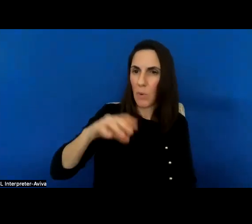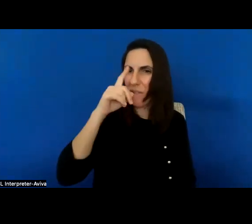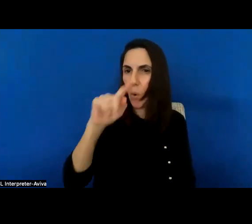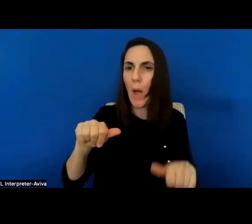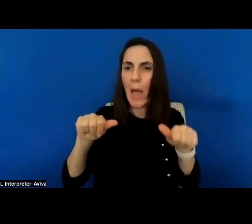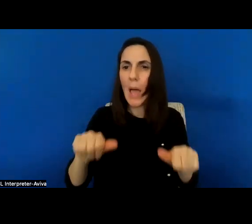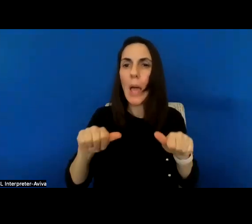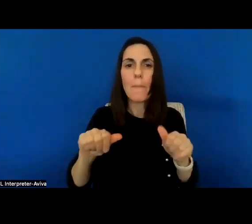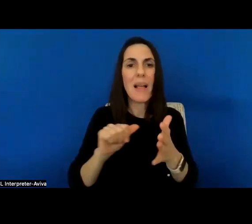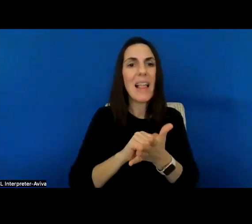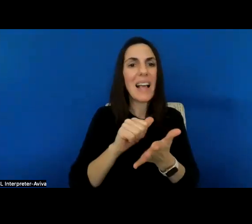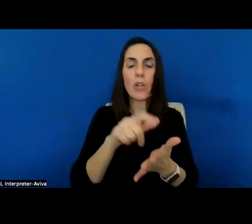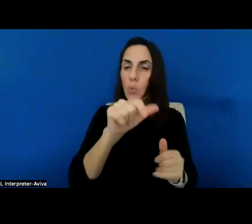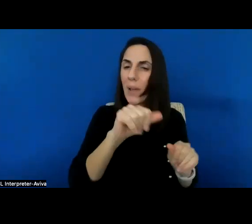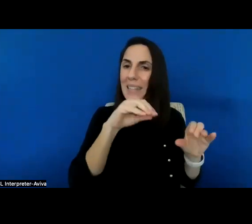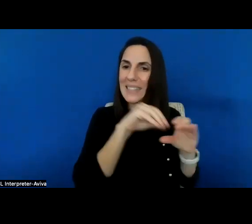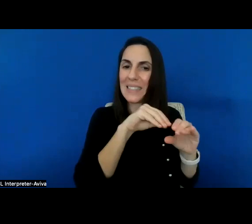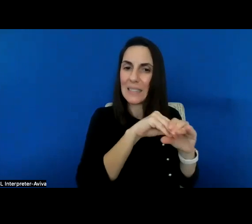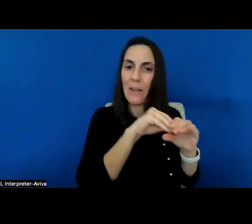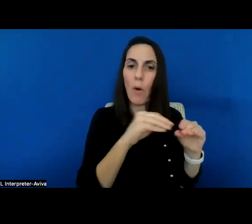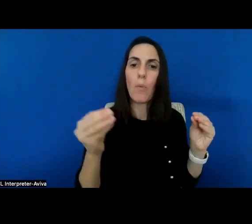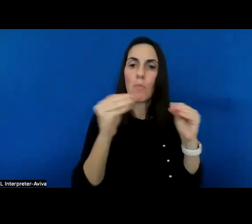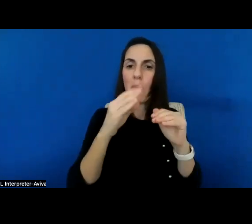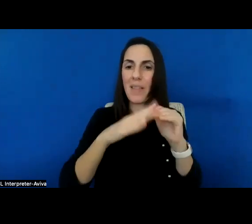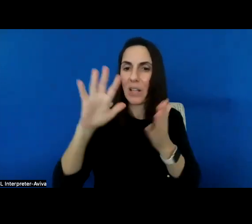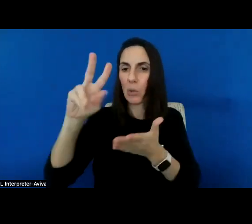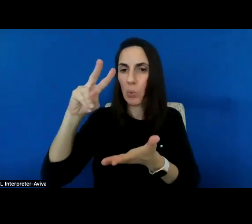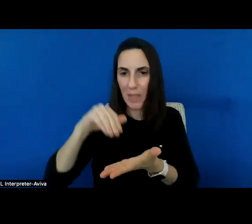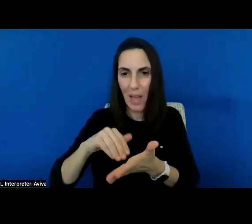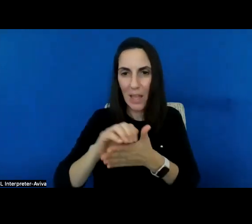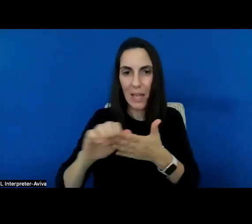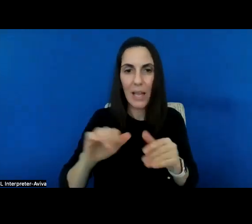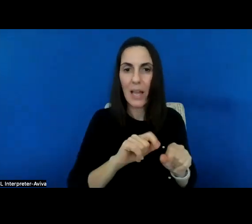is being able to save more than $2,000 and keep your eligibility for supplemental security.